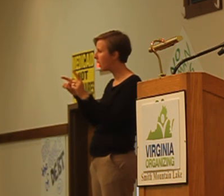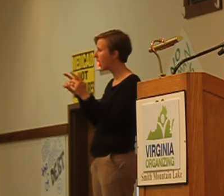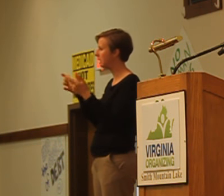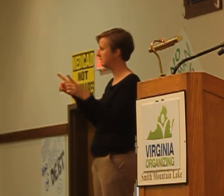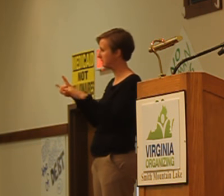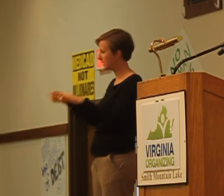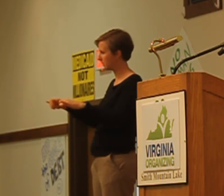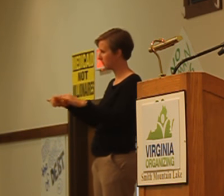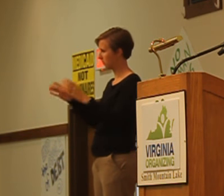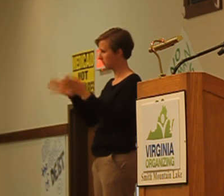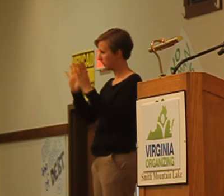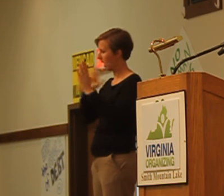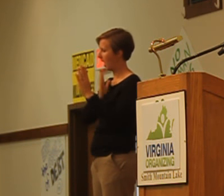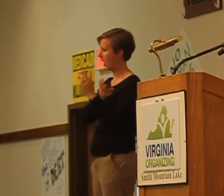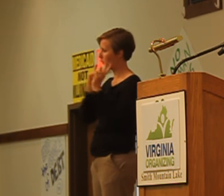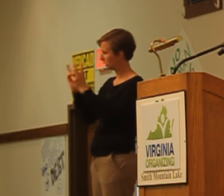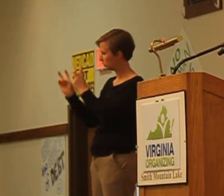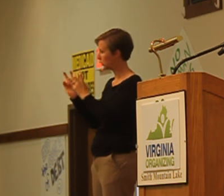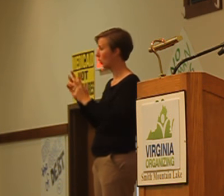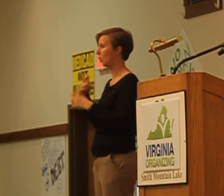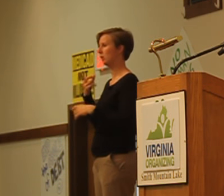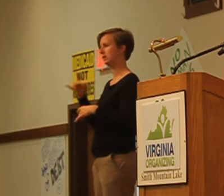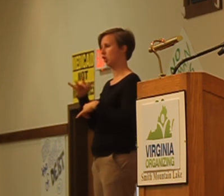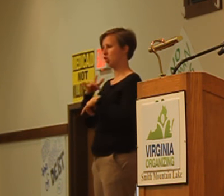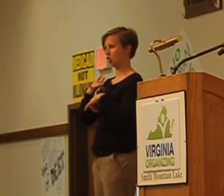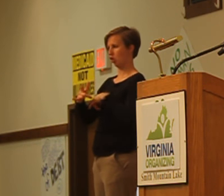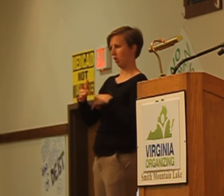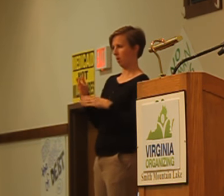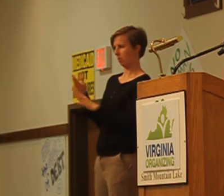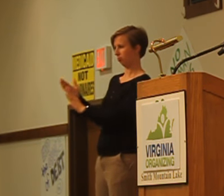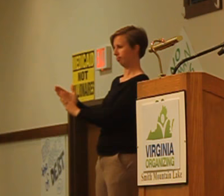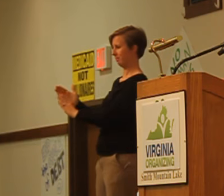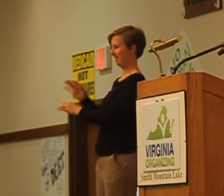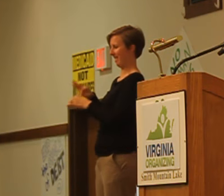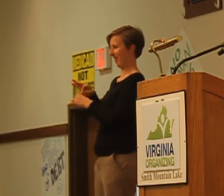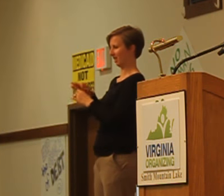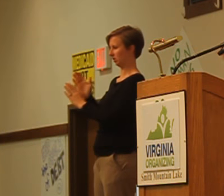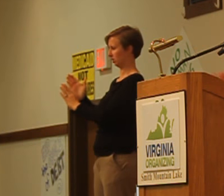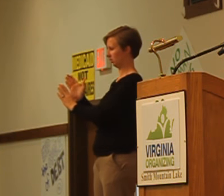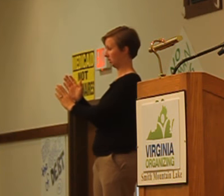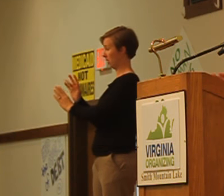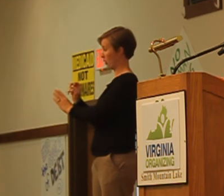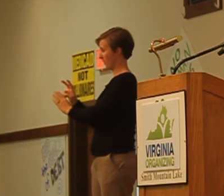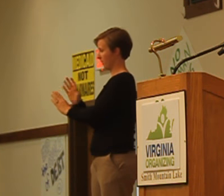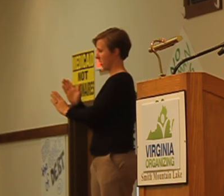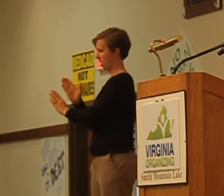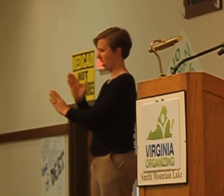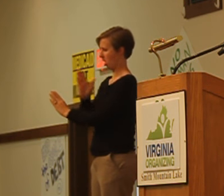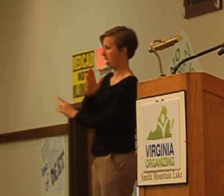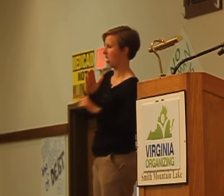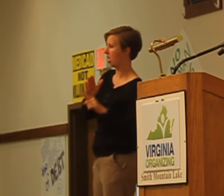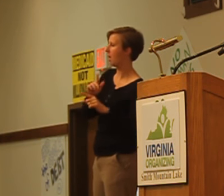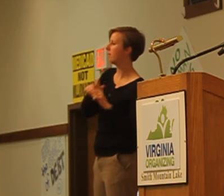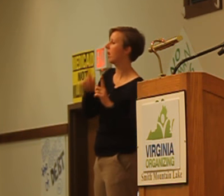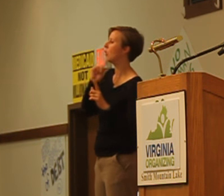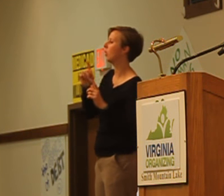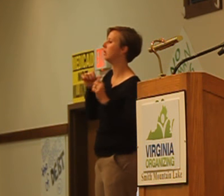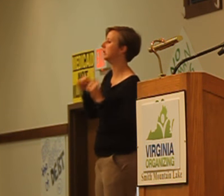We purposely did it early on in the election cycle so that our issues continue to be brought up throughout their campaigns.